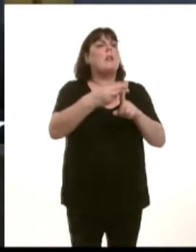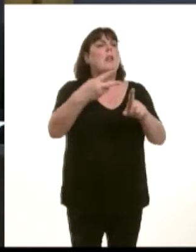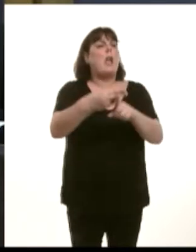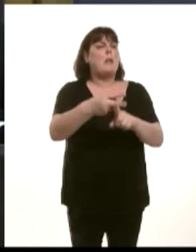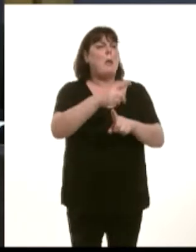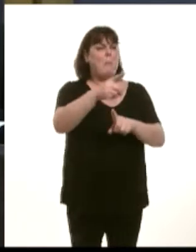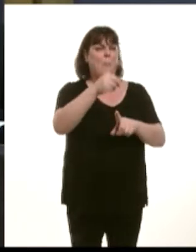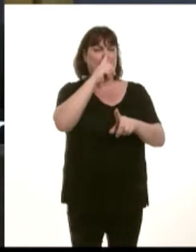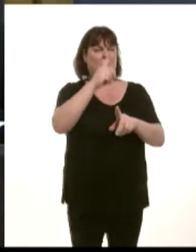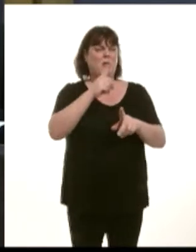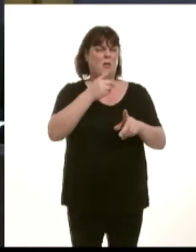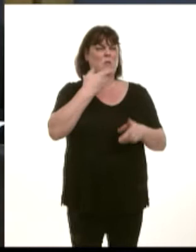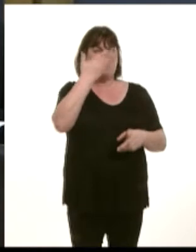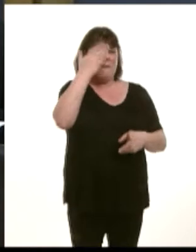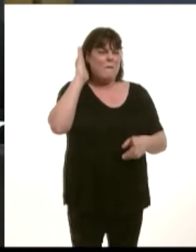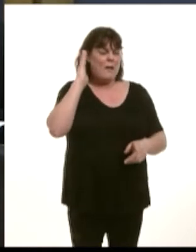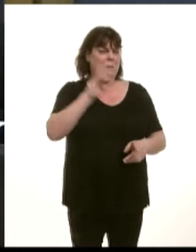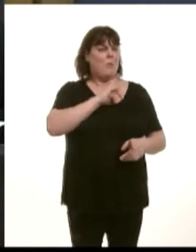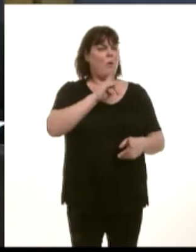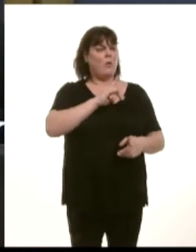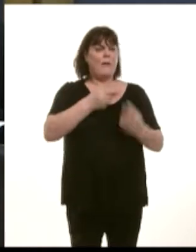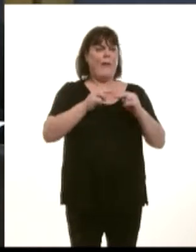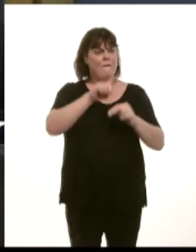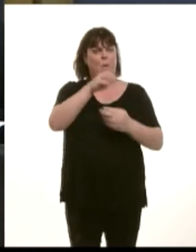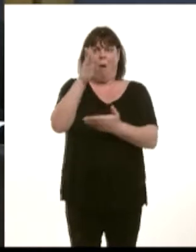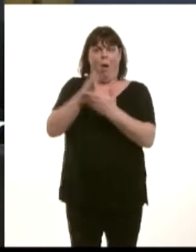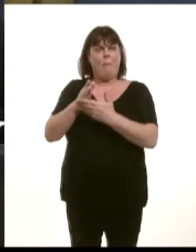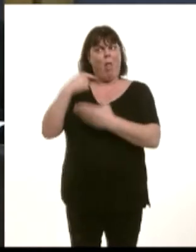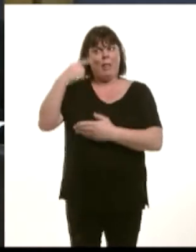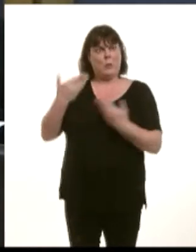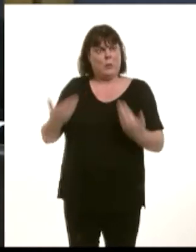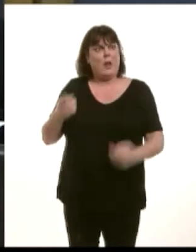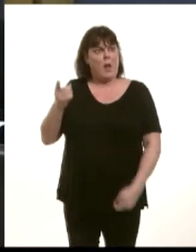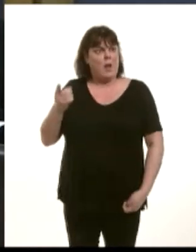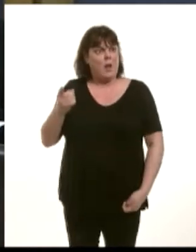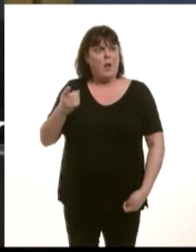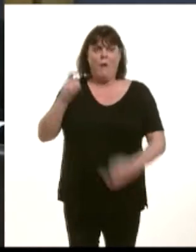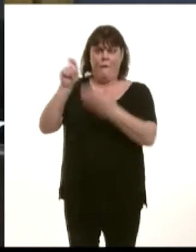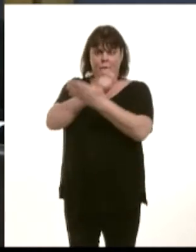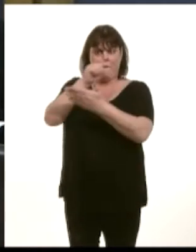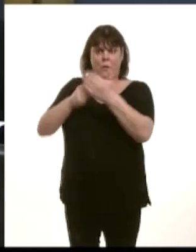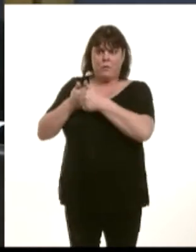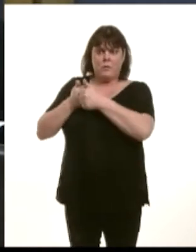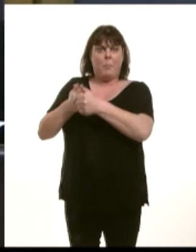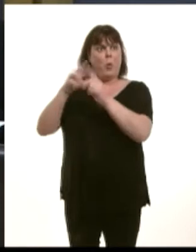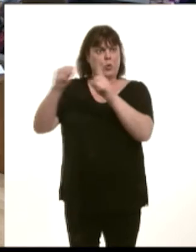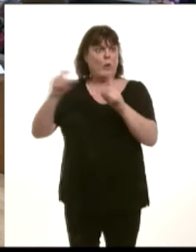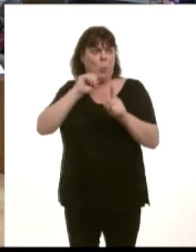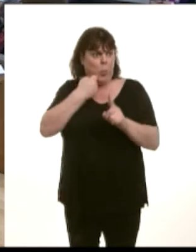Isn’t it the truth that, if you were in Westminster today, you would be voting with the Tories?